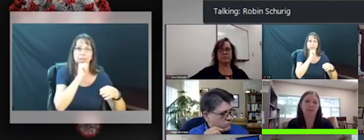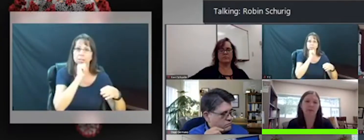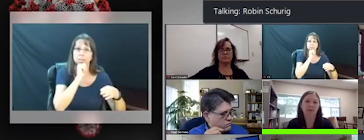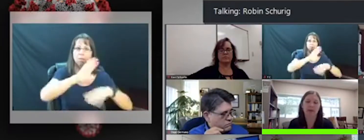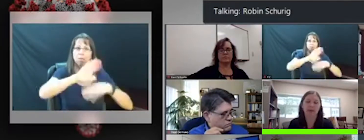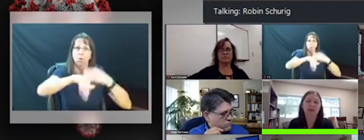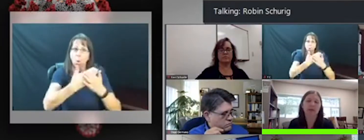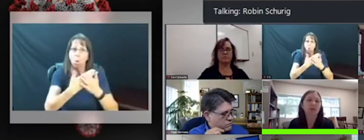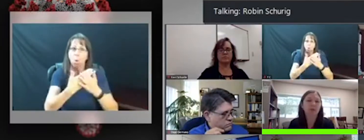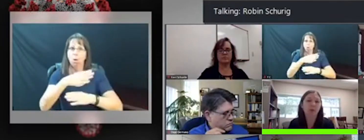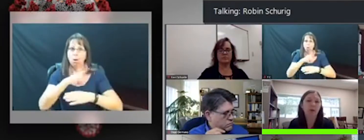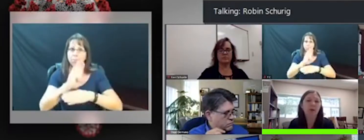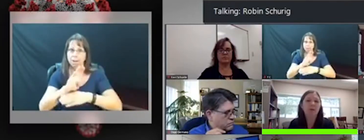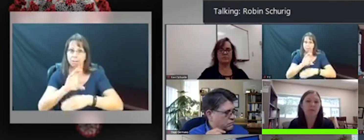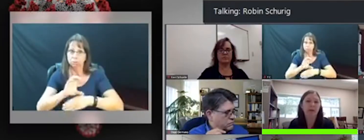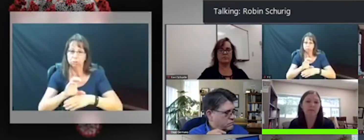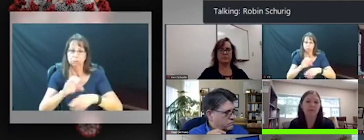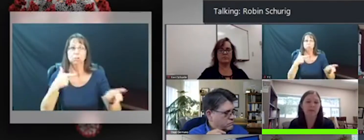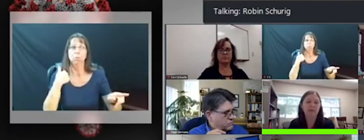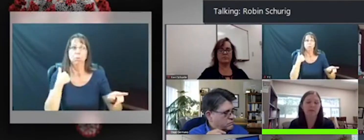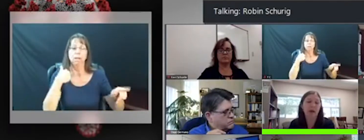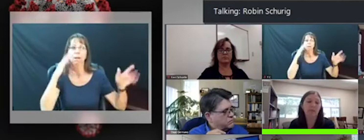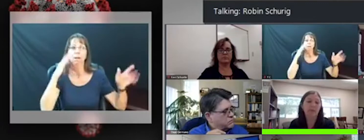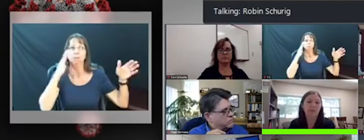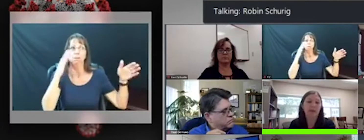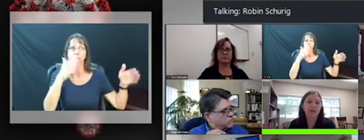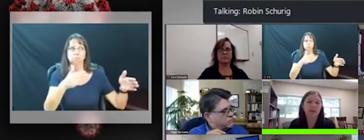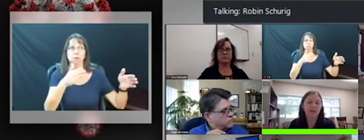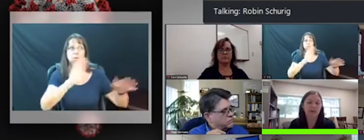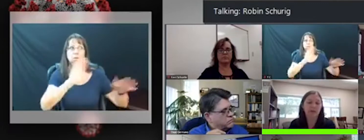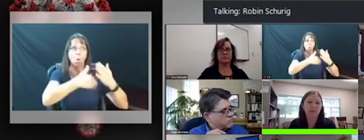the numbers connected to the school because of the high number of cases that have been